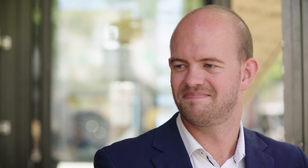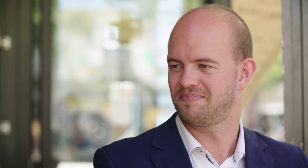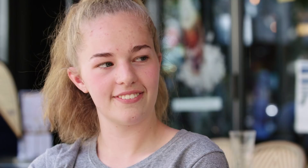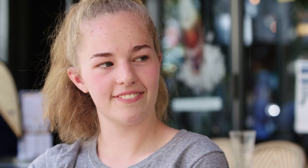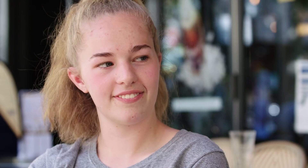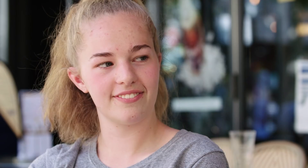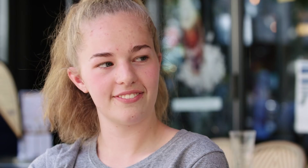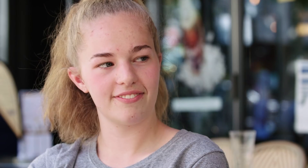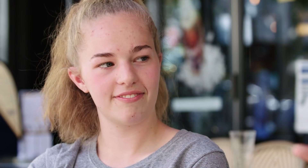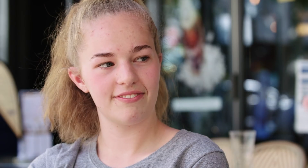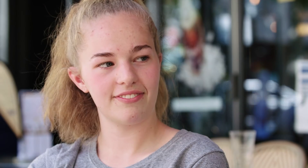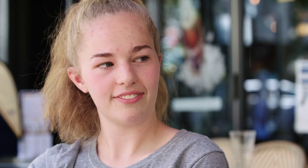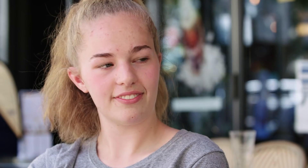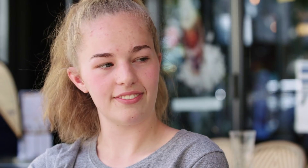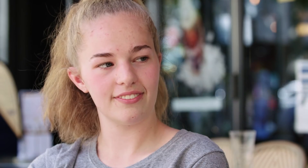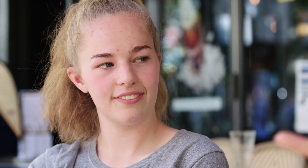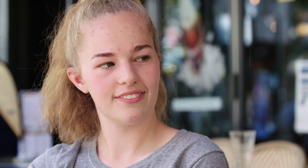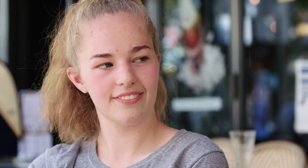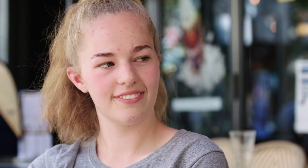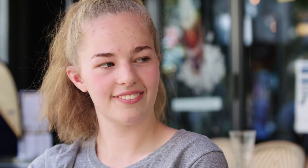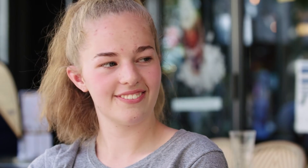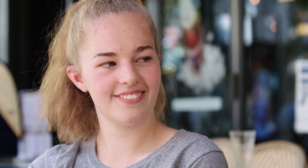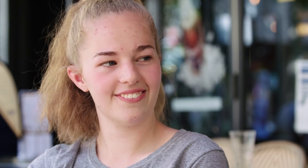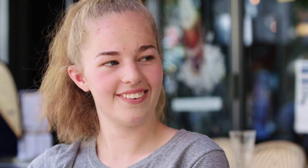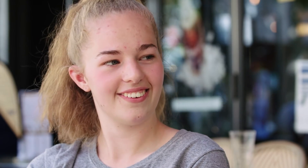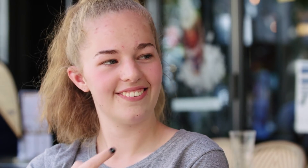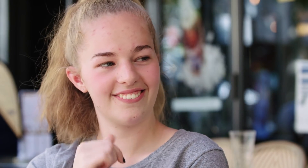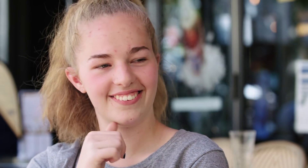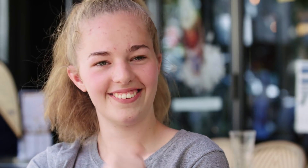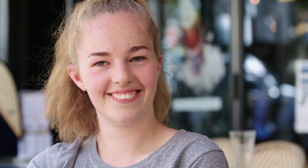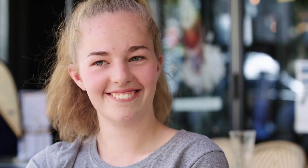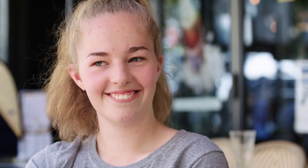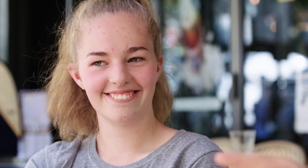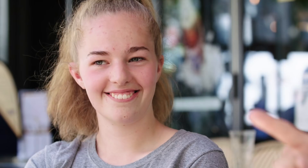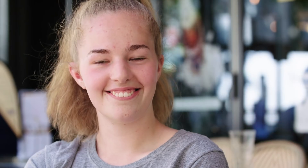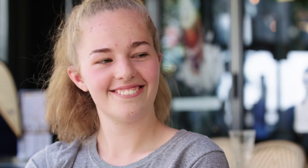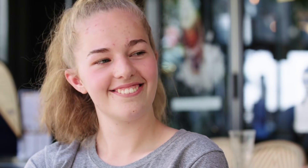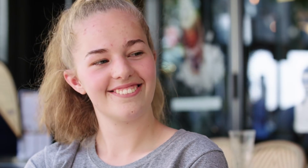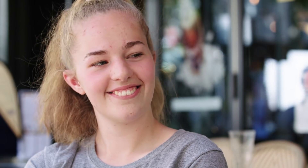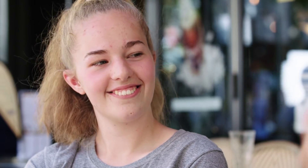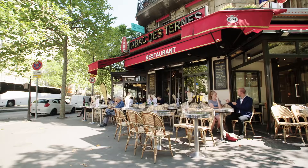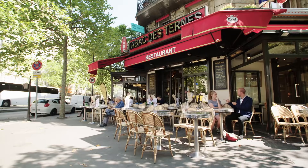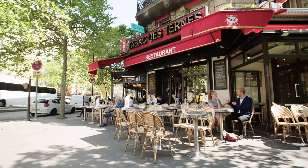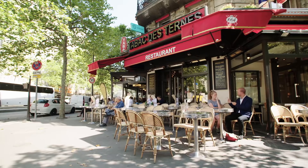and it's just really nice to see the relationship that Mark and Zoe have as almost brother-sister type relationship